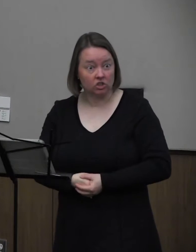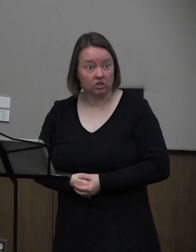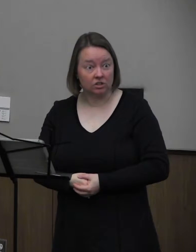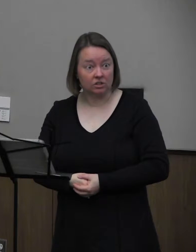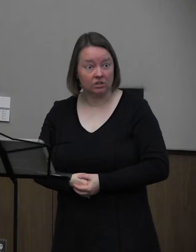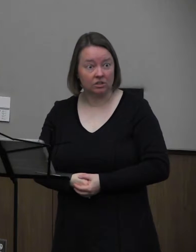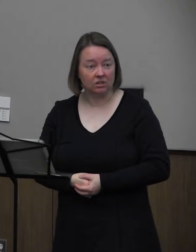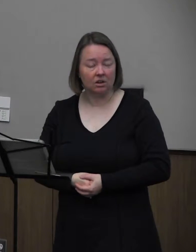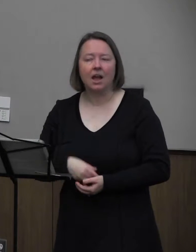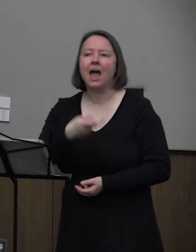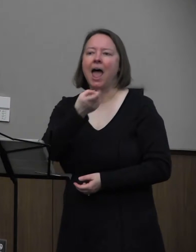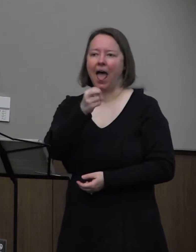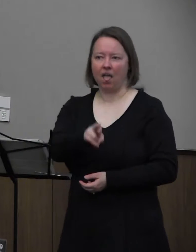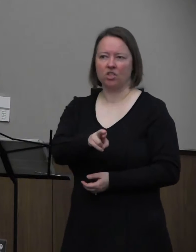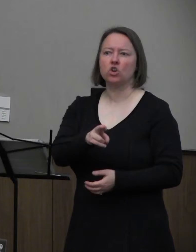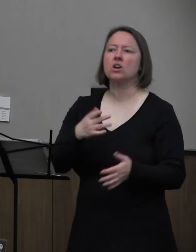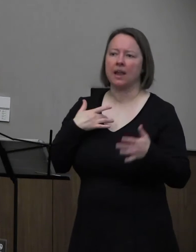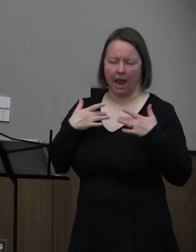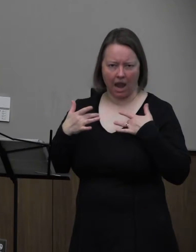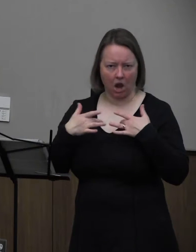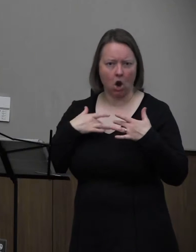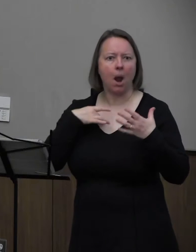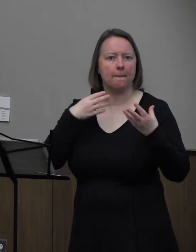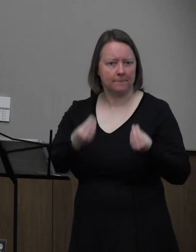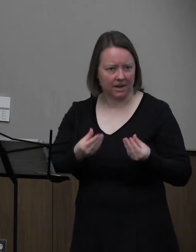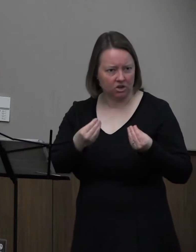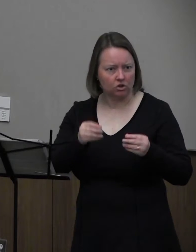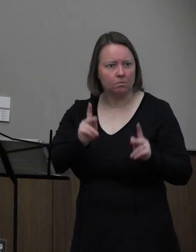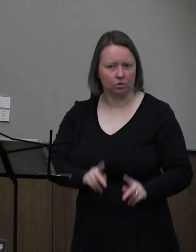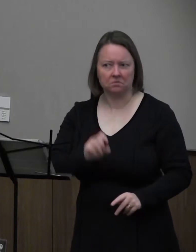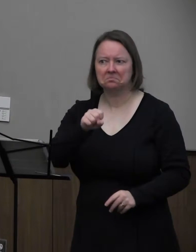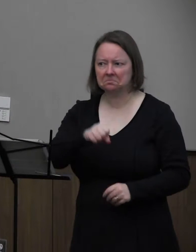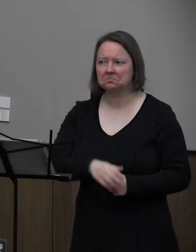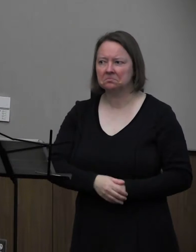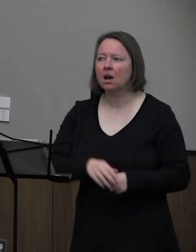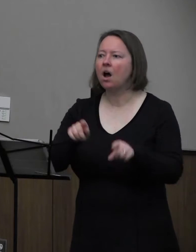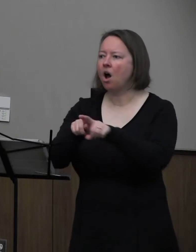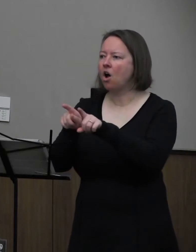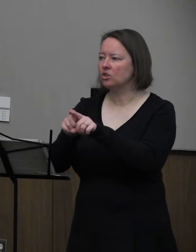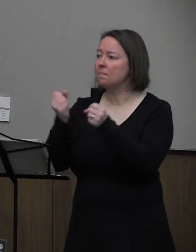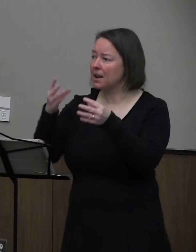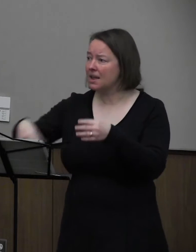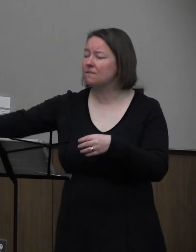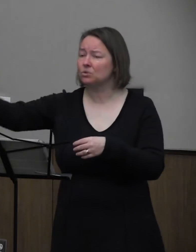Although Heather was a caring and compassionate person, so are a lot of you.